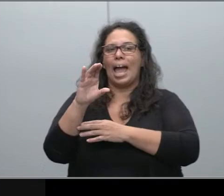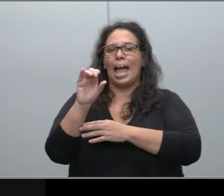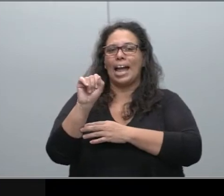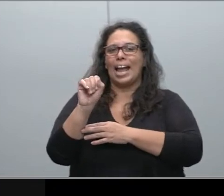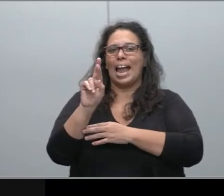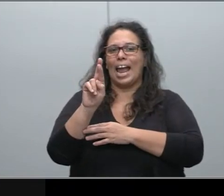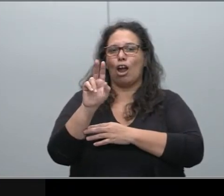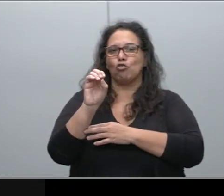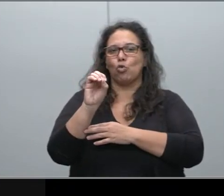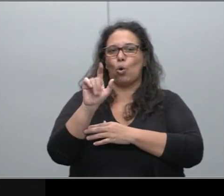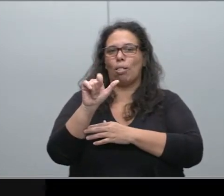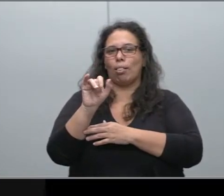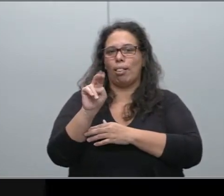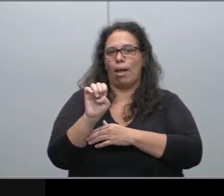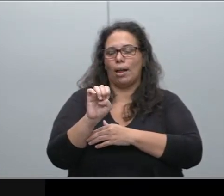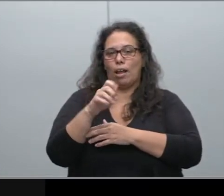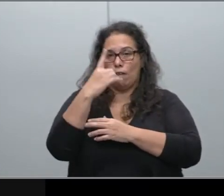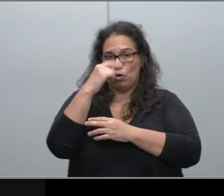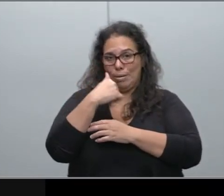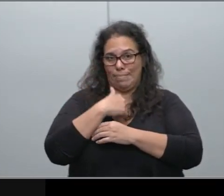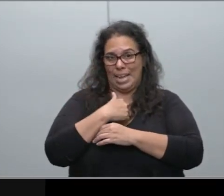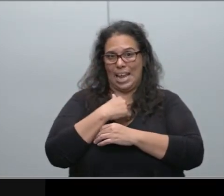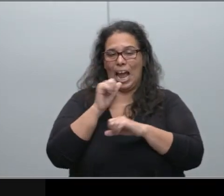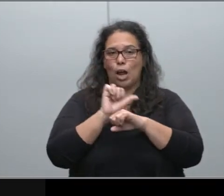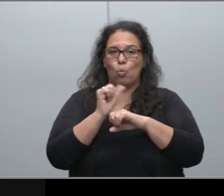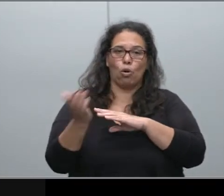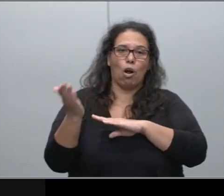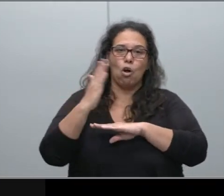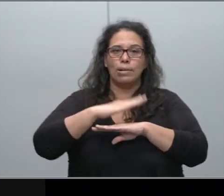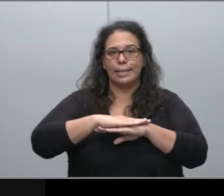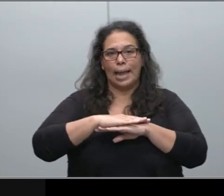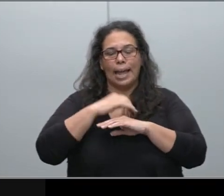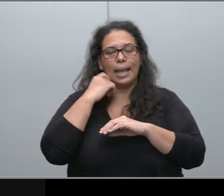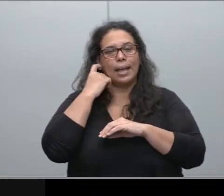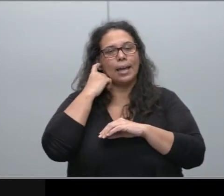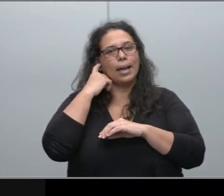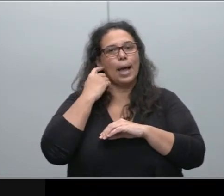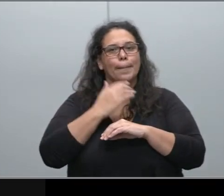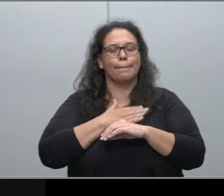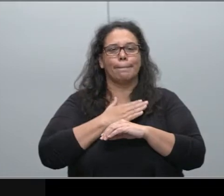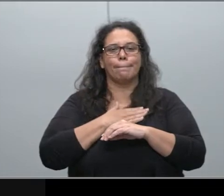Okay. And thank you for dropping it in the chat, Mr. Itson, 'cause that's...